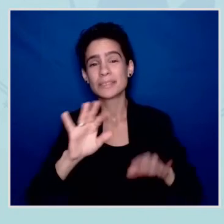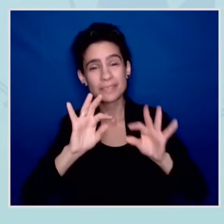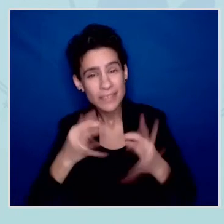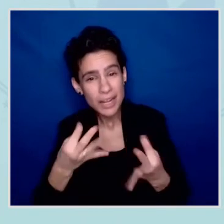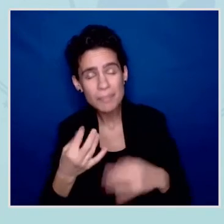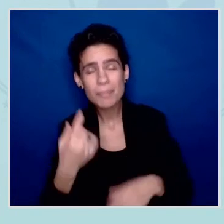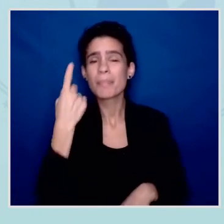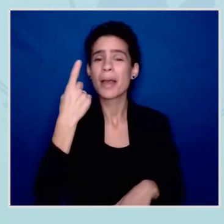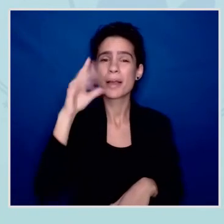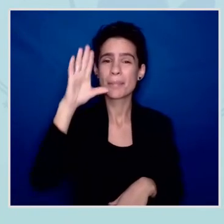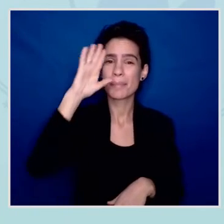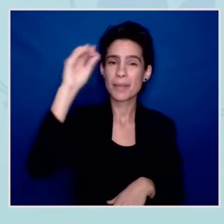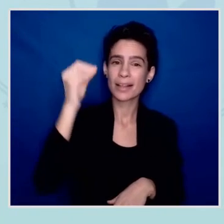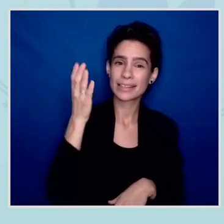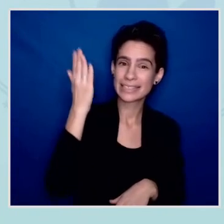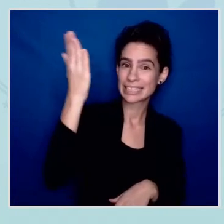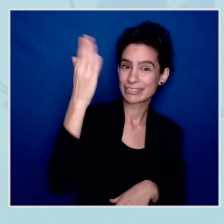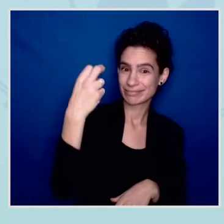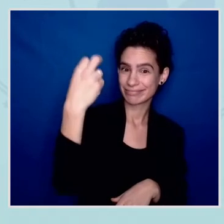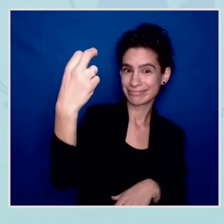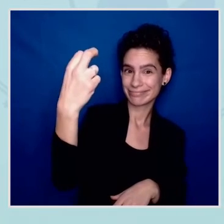TO SERVE.